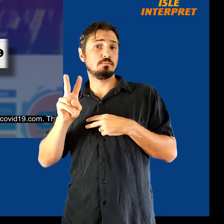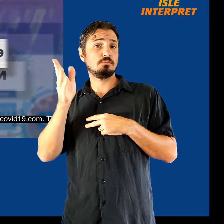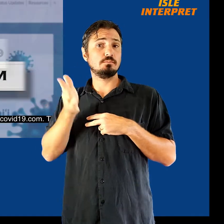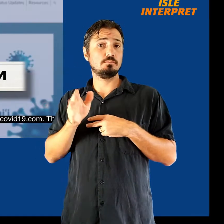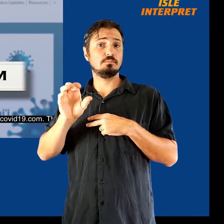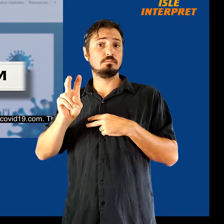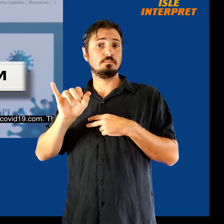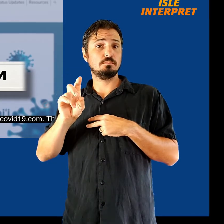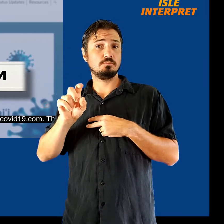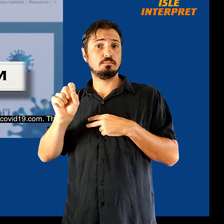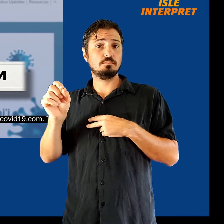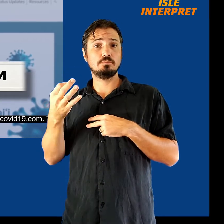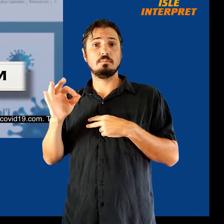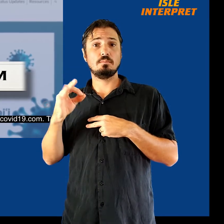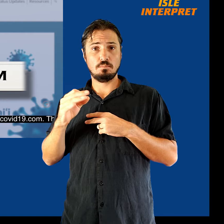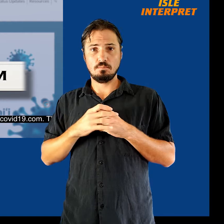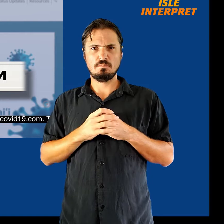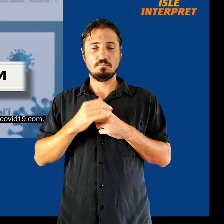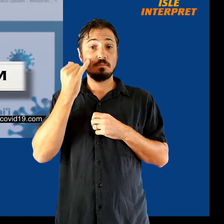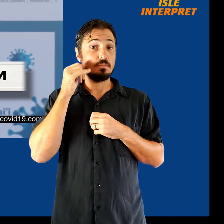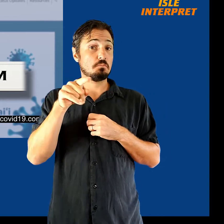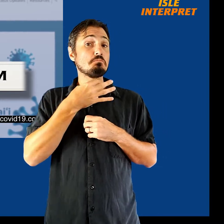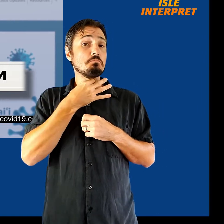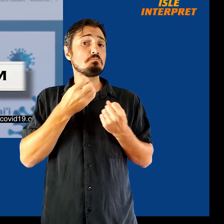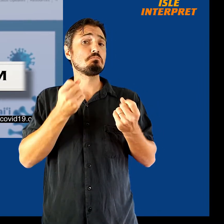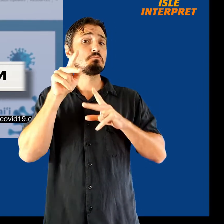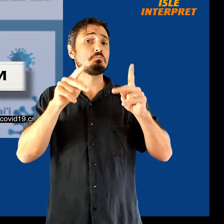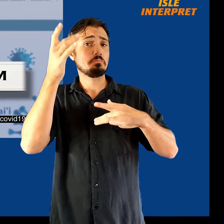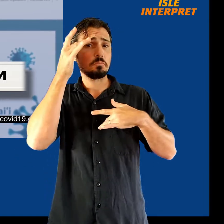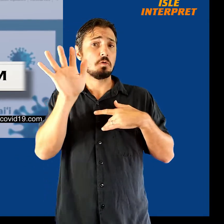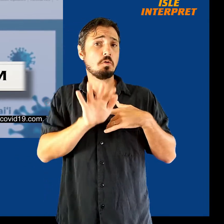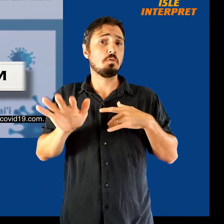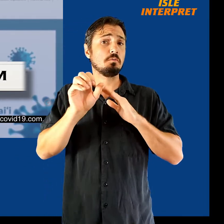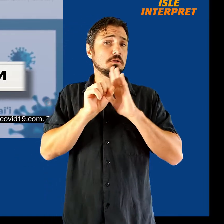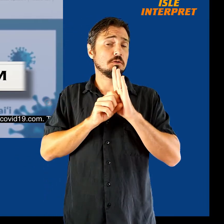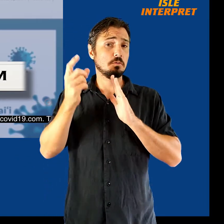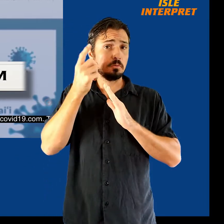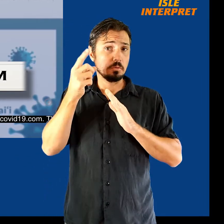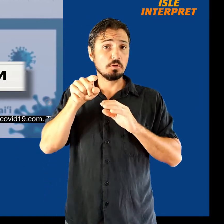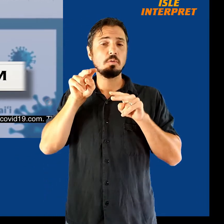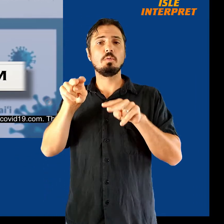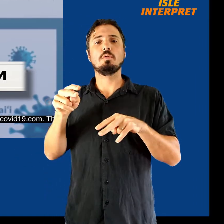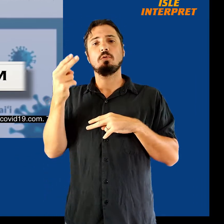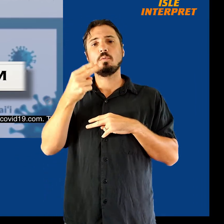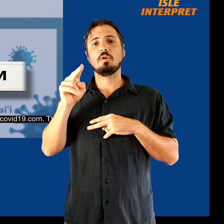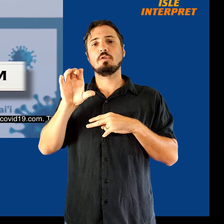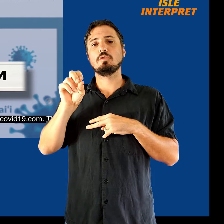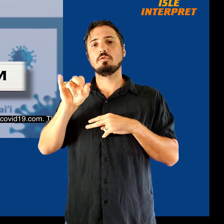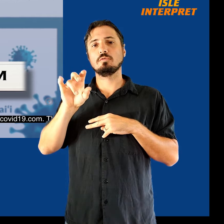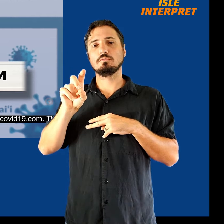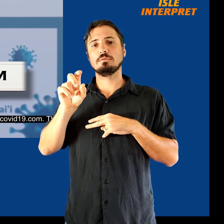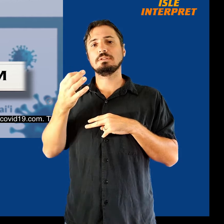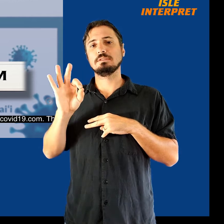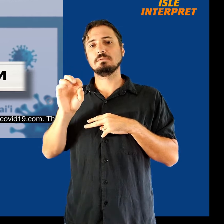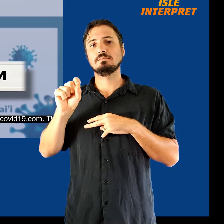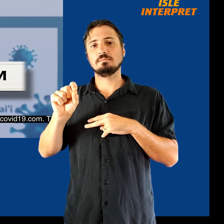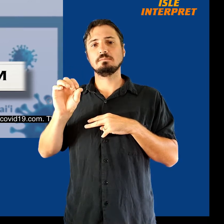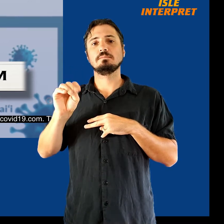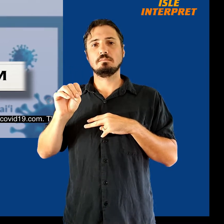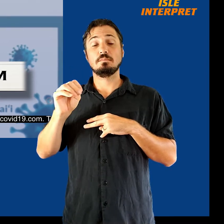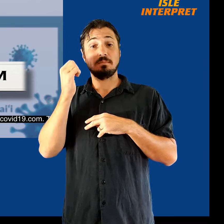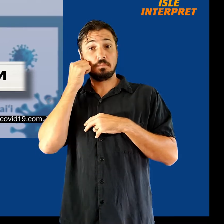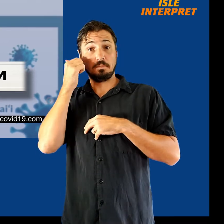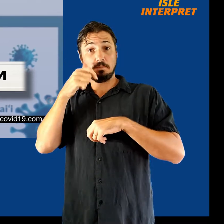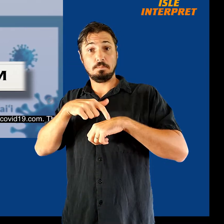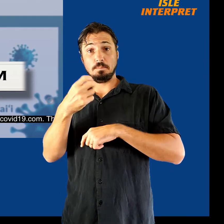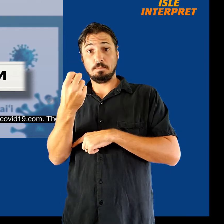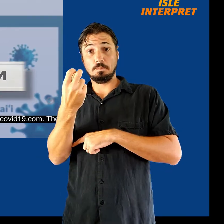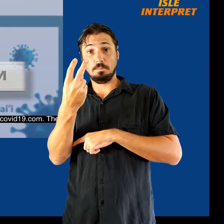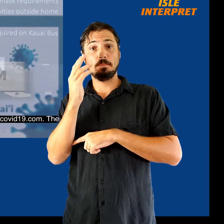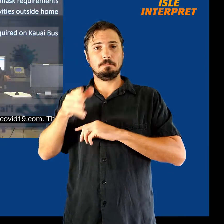To view the total number of positive cases across the state, please visit hawaiicovid19.com. The daily count on this site is updated at noon every day.